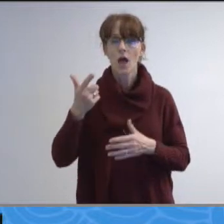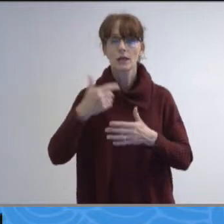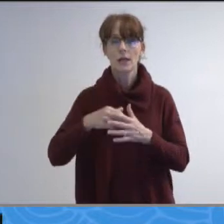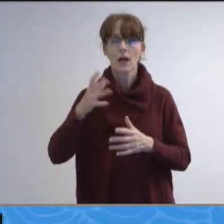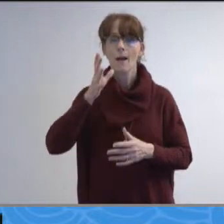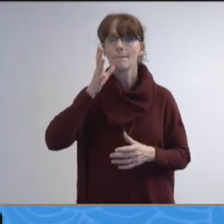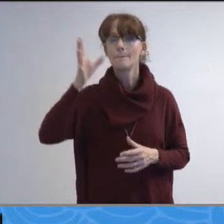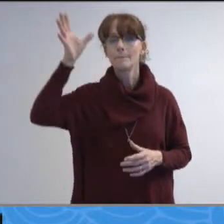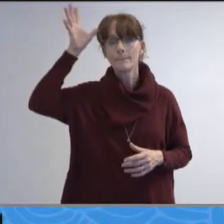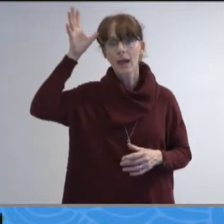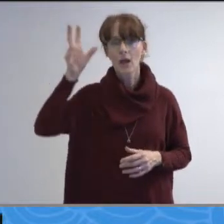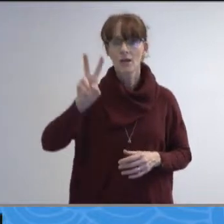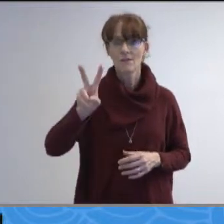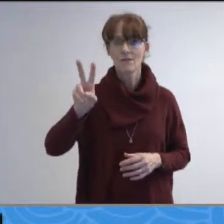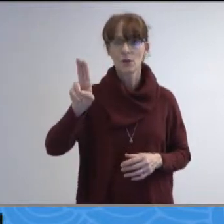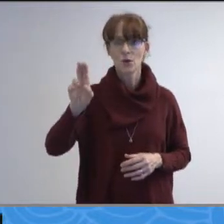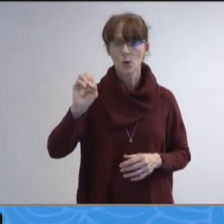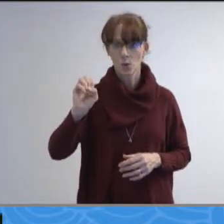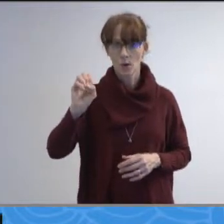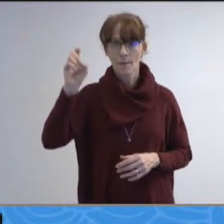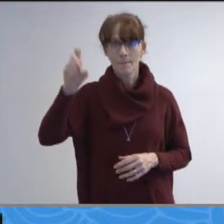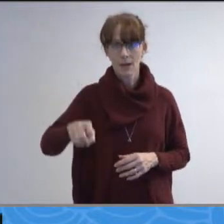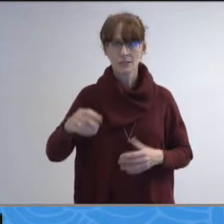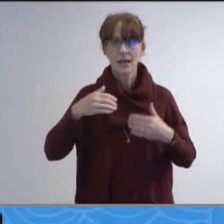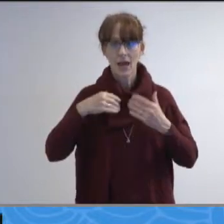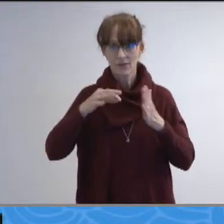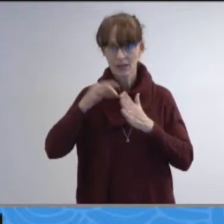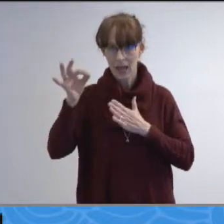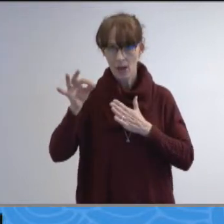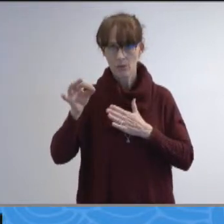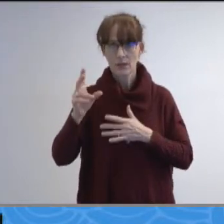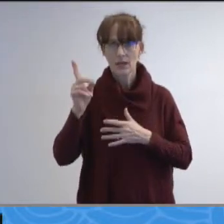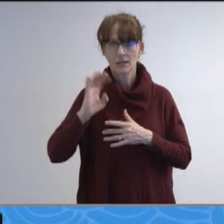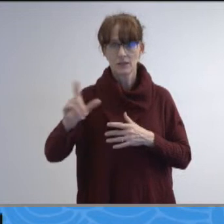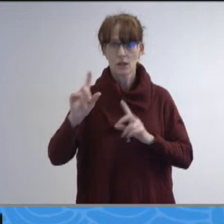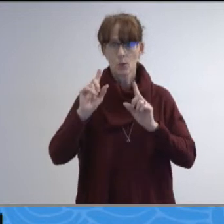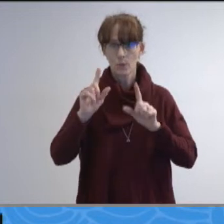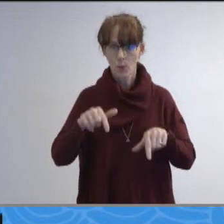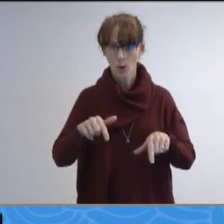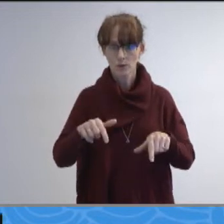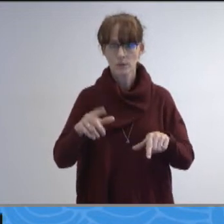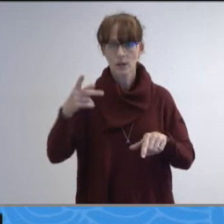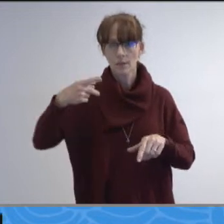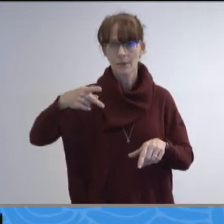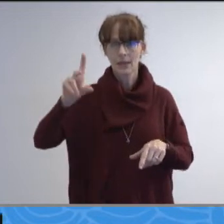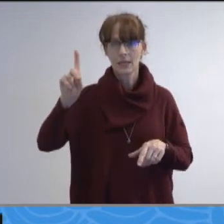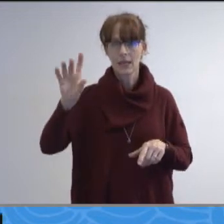you do need to have a Parent View accounts because these are digital reports in PDF format.